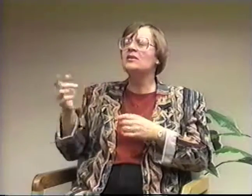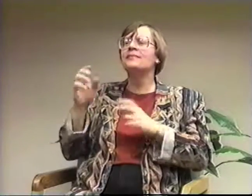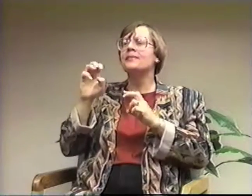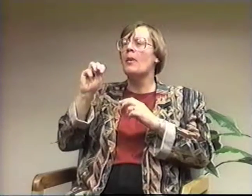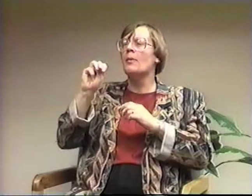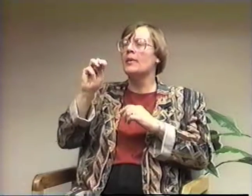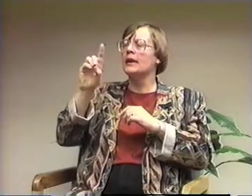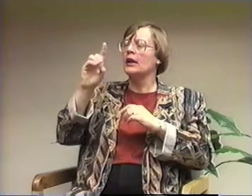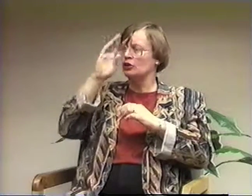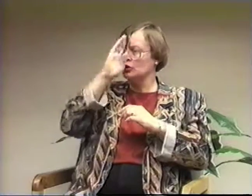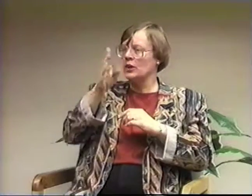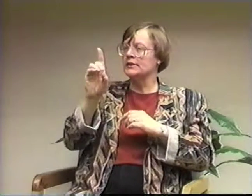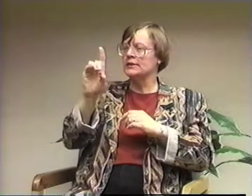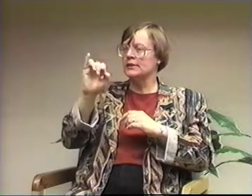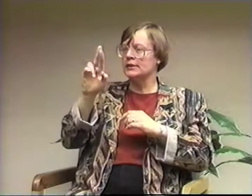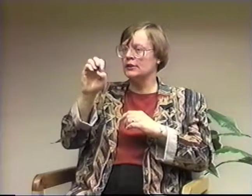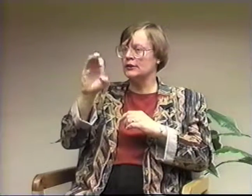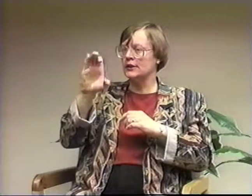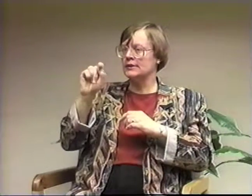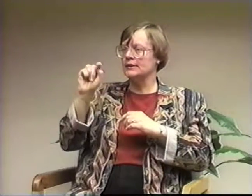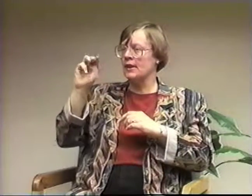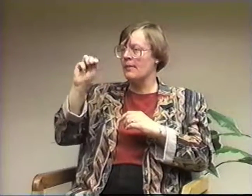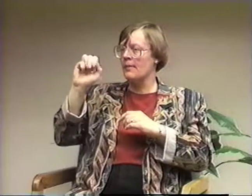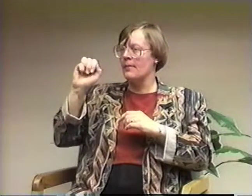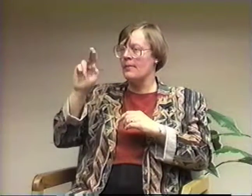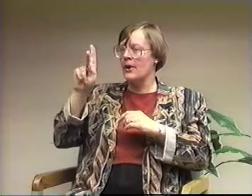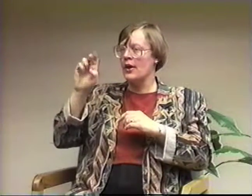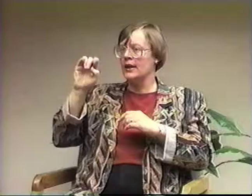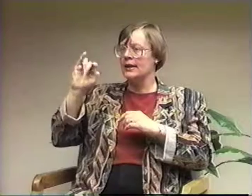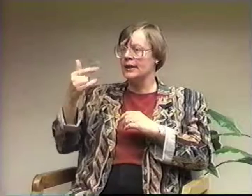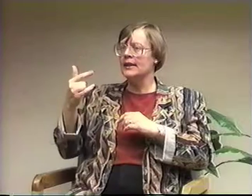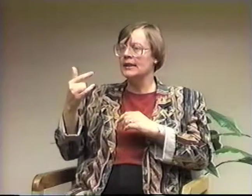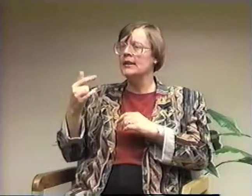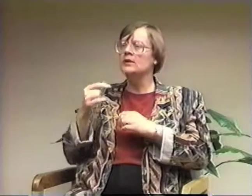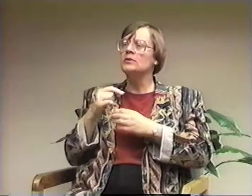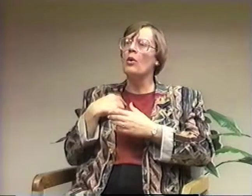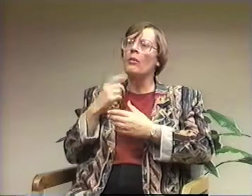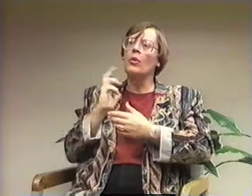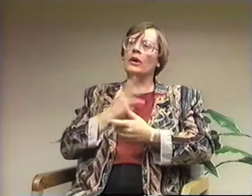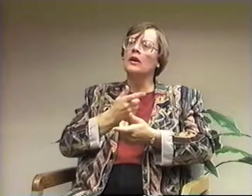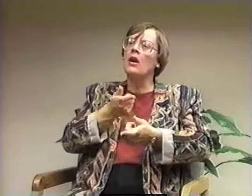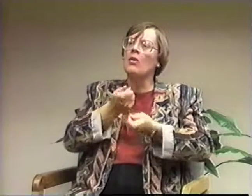Melaluca is a direct-marketing business.